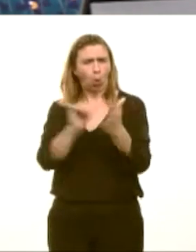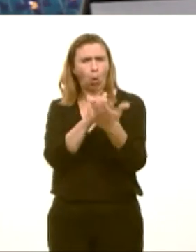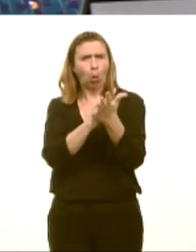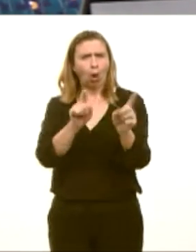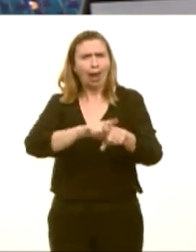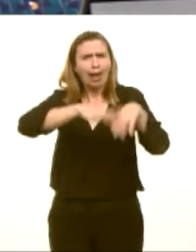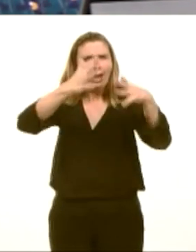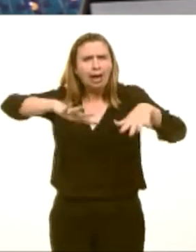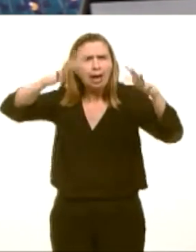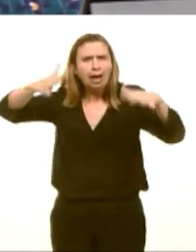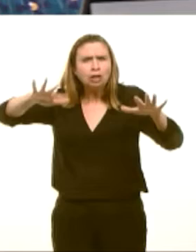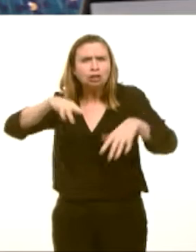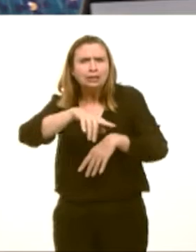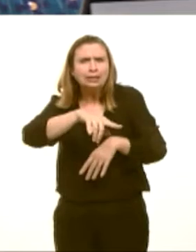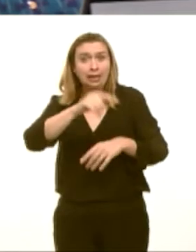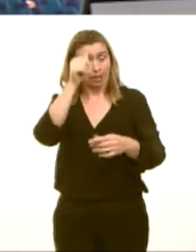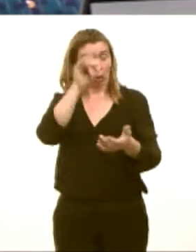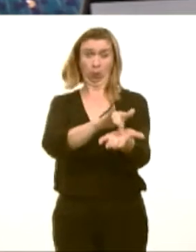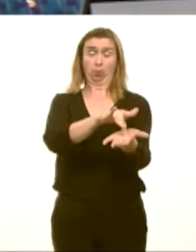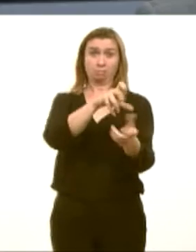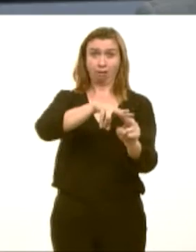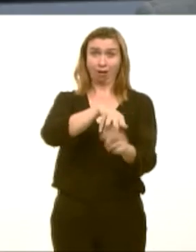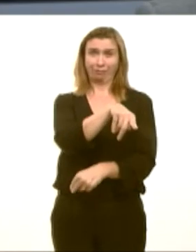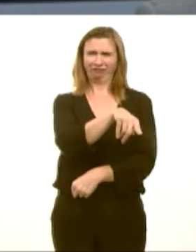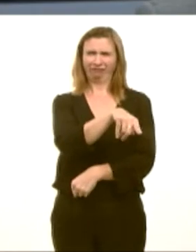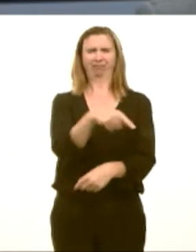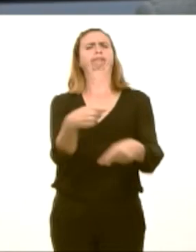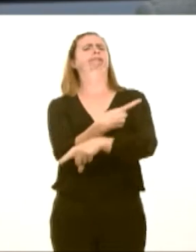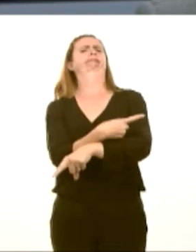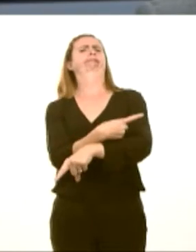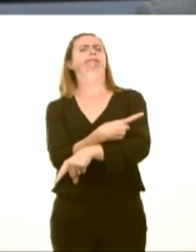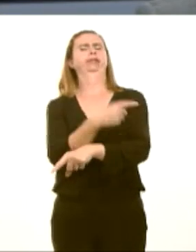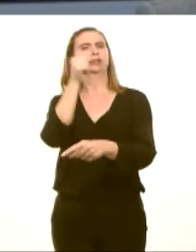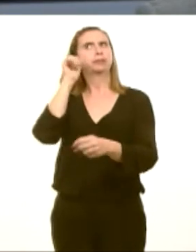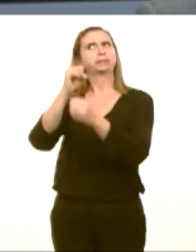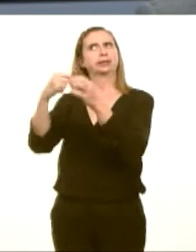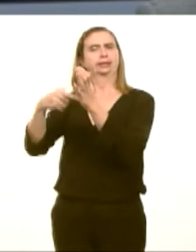there are issues surrounding Penylan particularly, which sheís referred to, that will need to be resolved by BT.